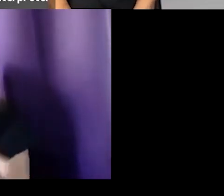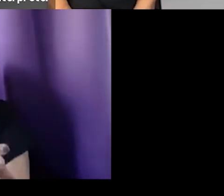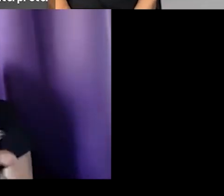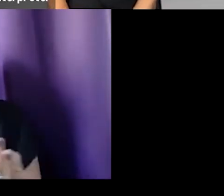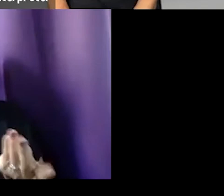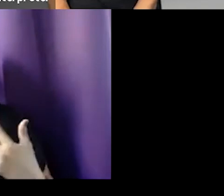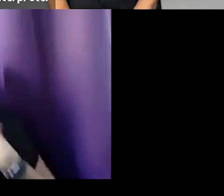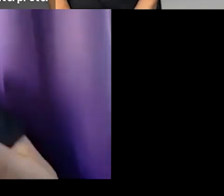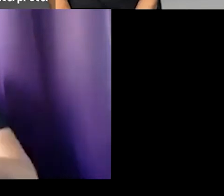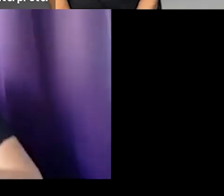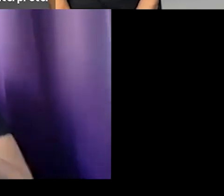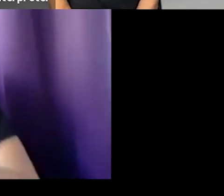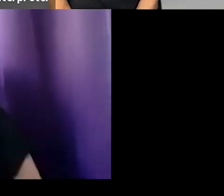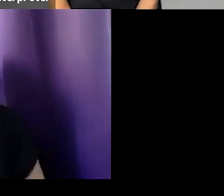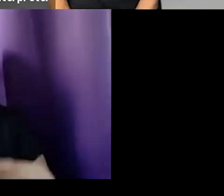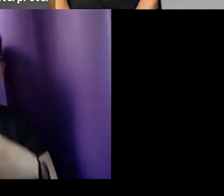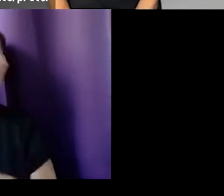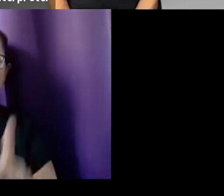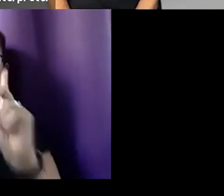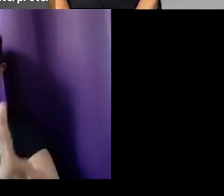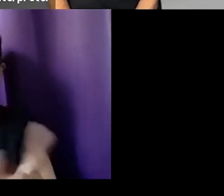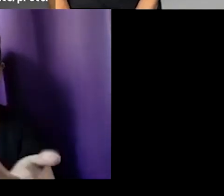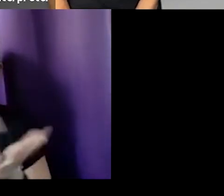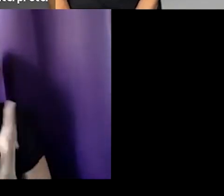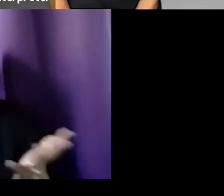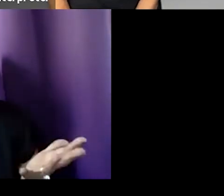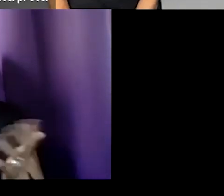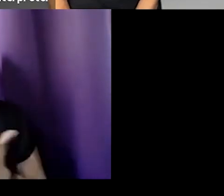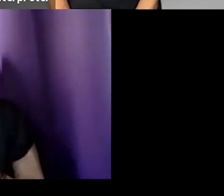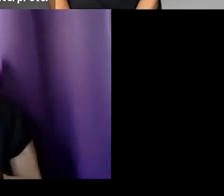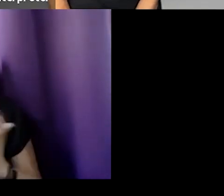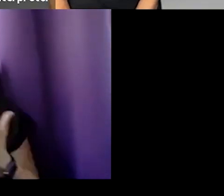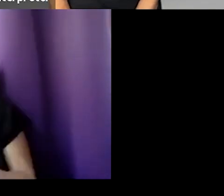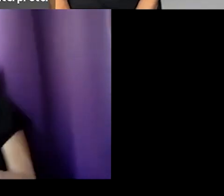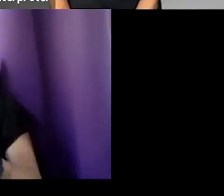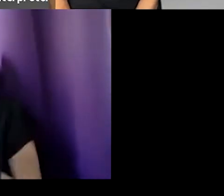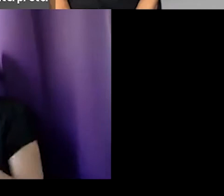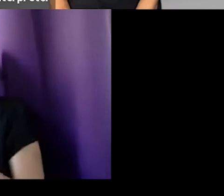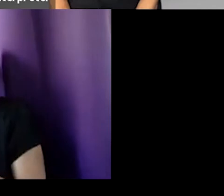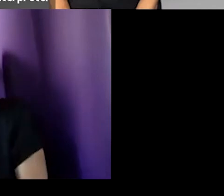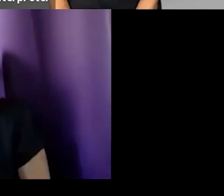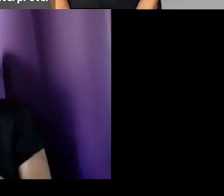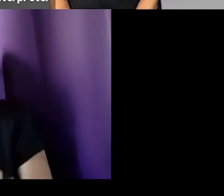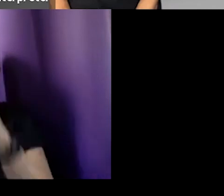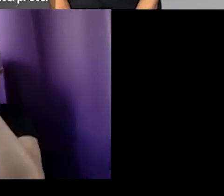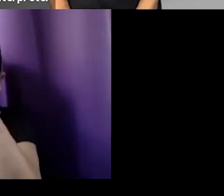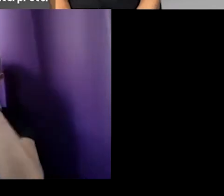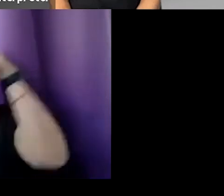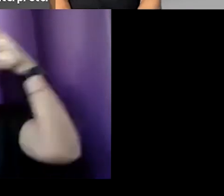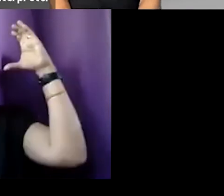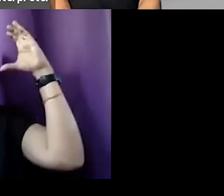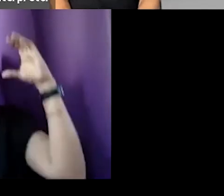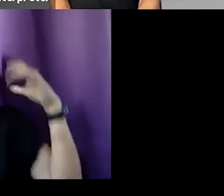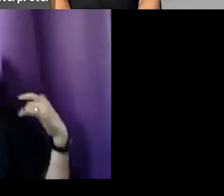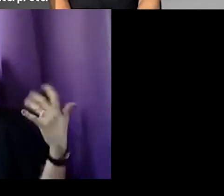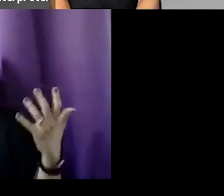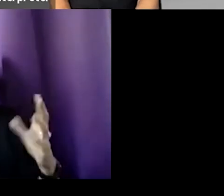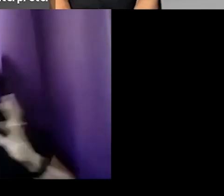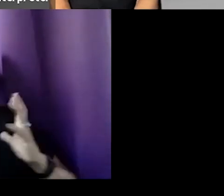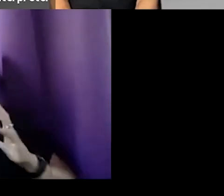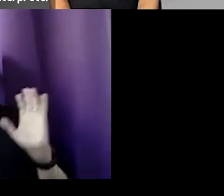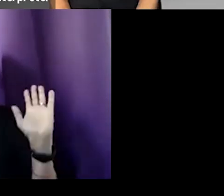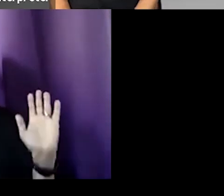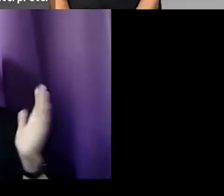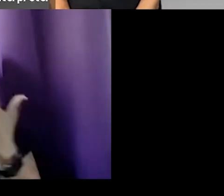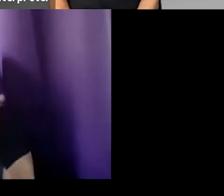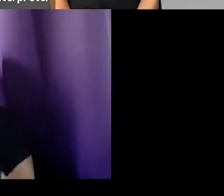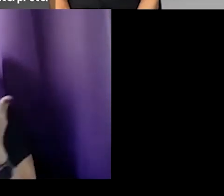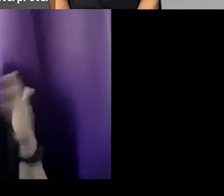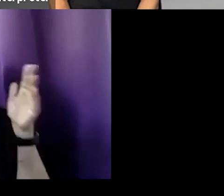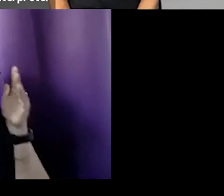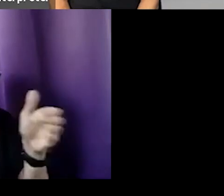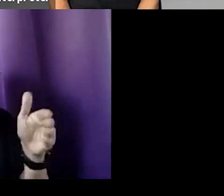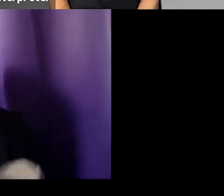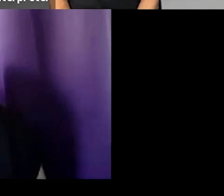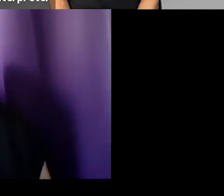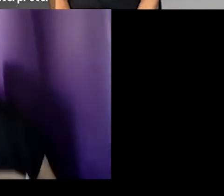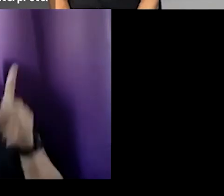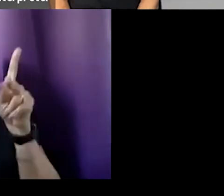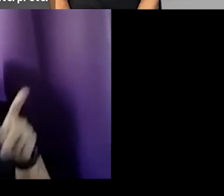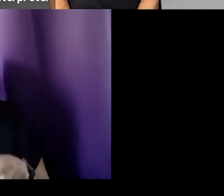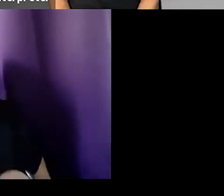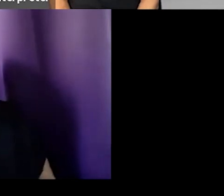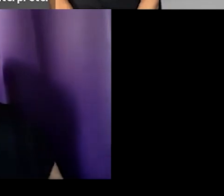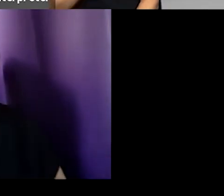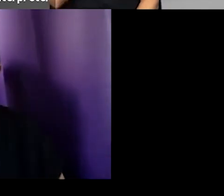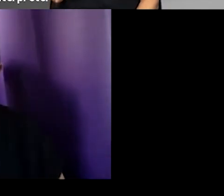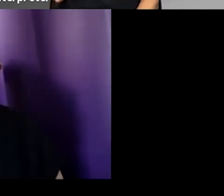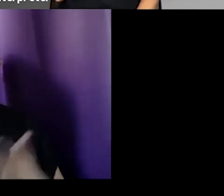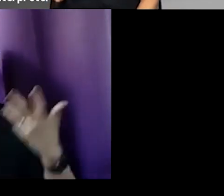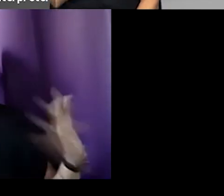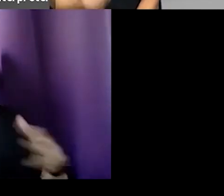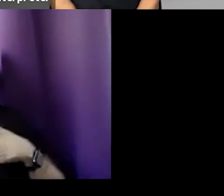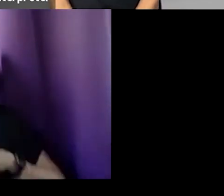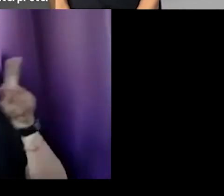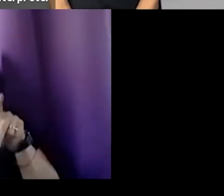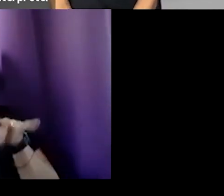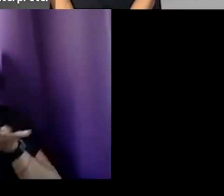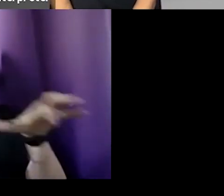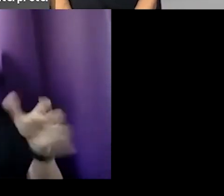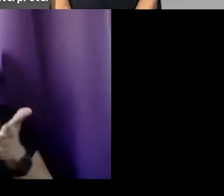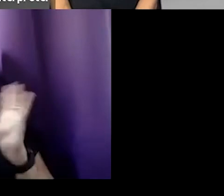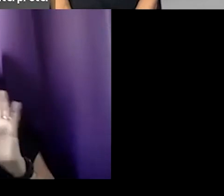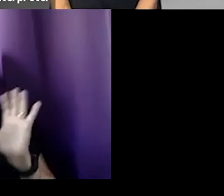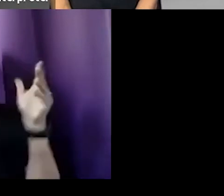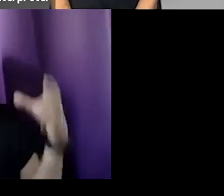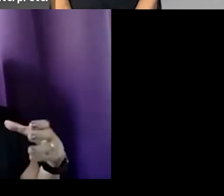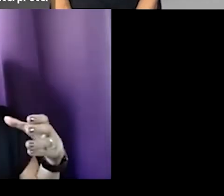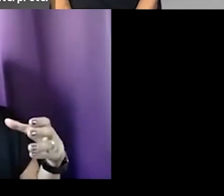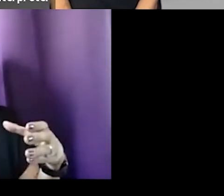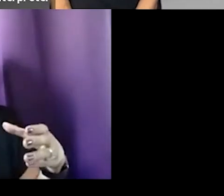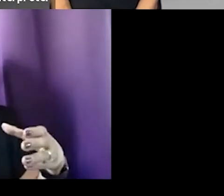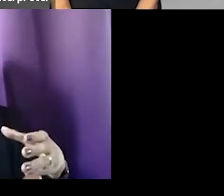So I completely agree part of exposure notification in the schema that assumed I don't really have to think about anything other than individuals with phones implicitly is thinking about very particular individuals with phones, it's any person in tech.